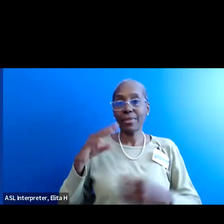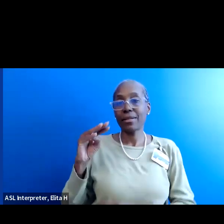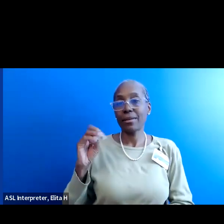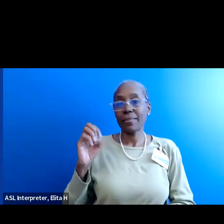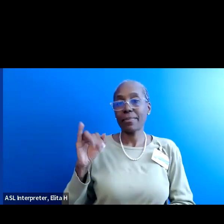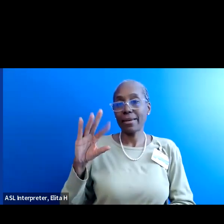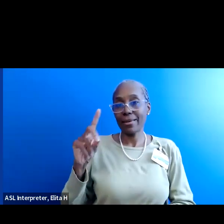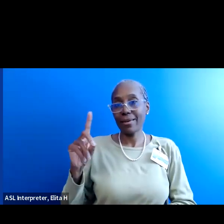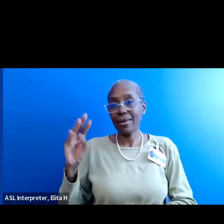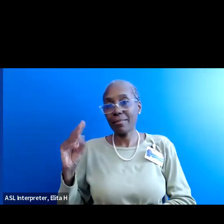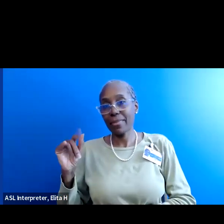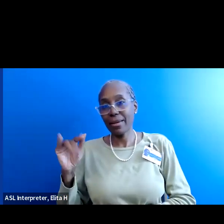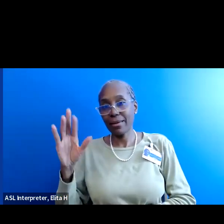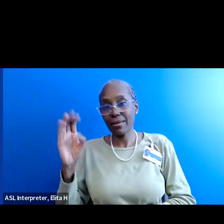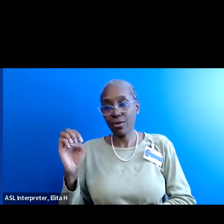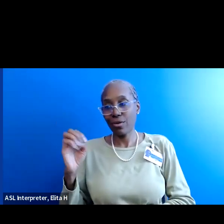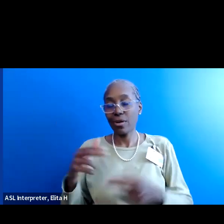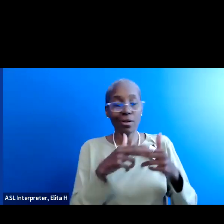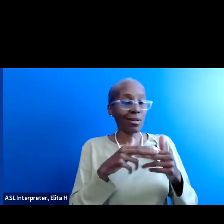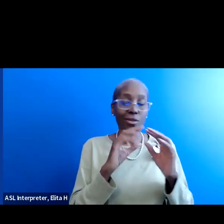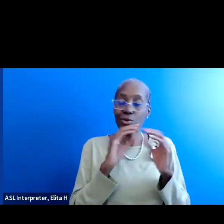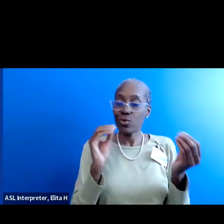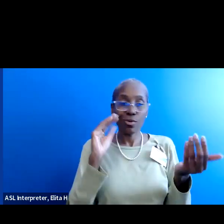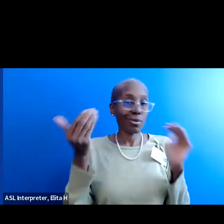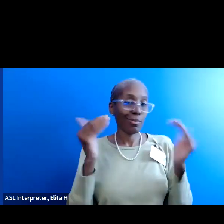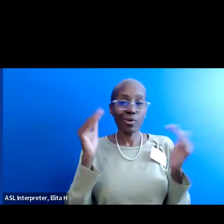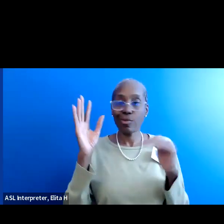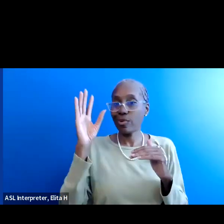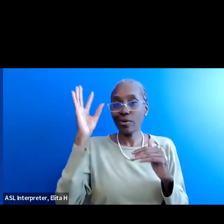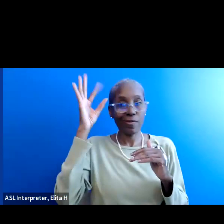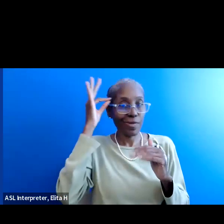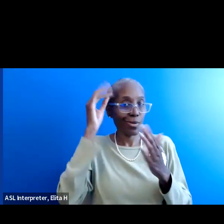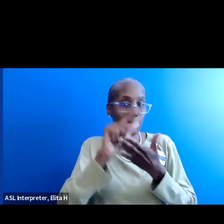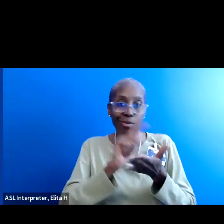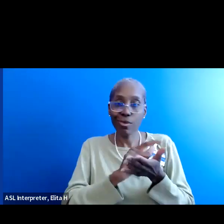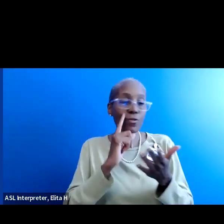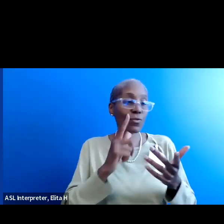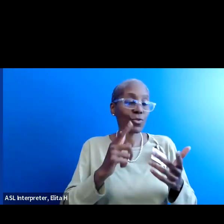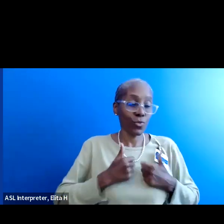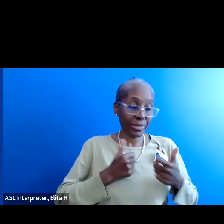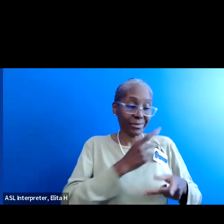As I mentioned in the last slide, there are no comparable federal laws or regulations for residential care communities.